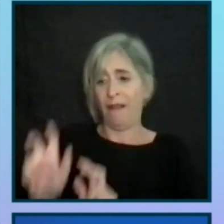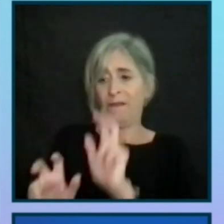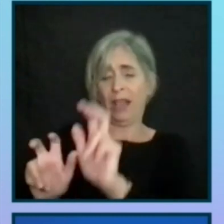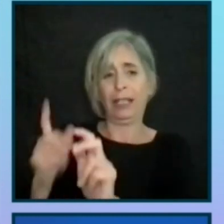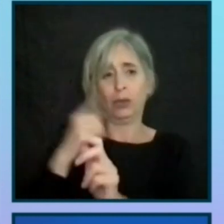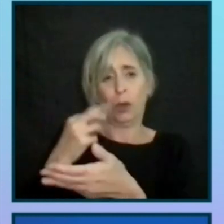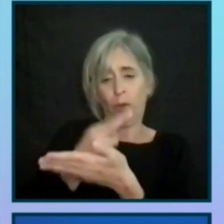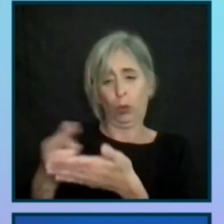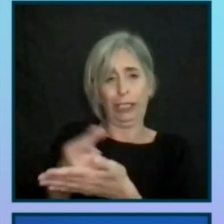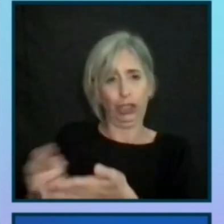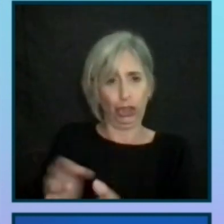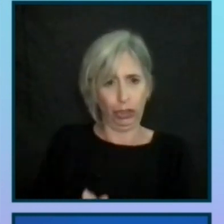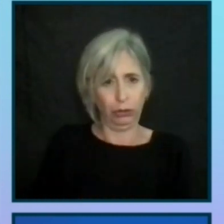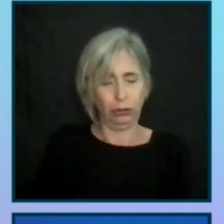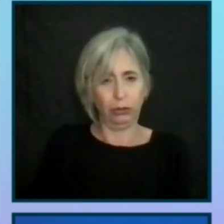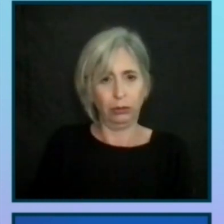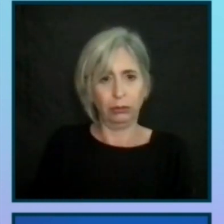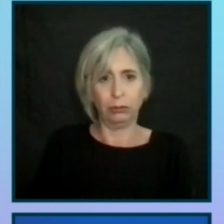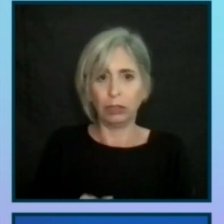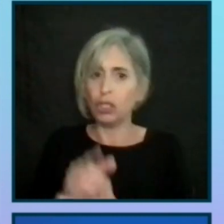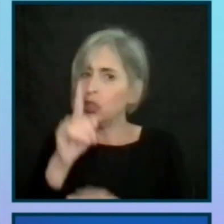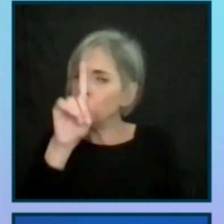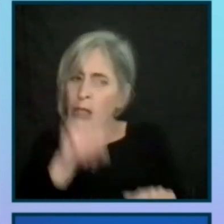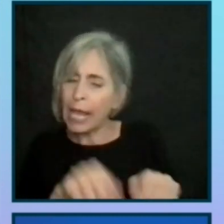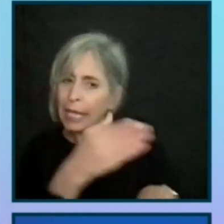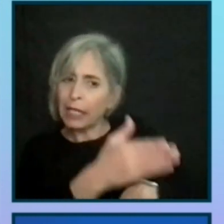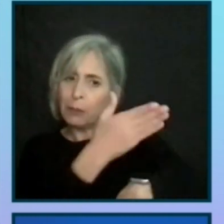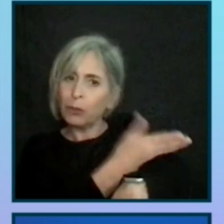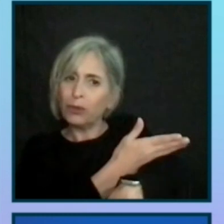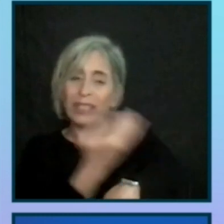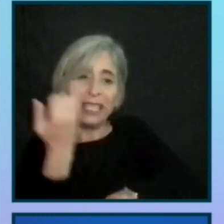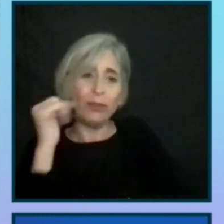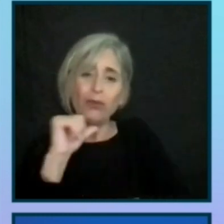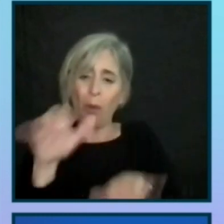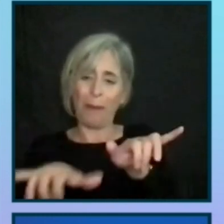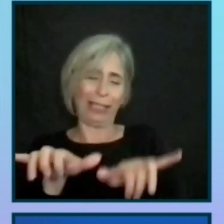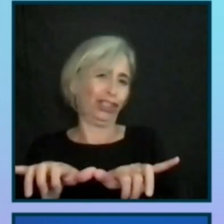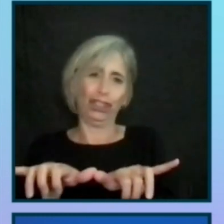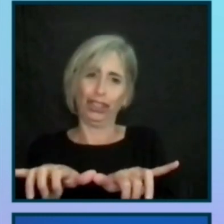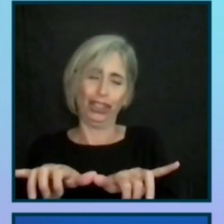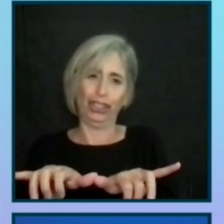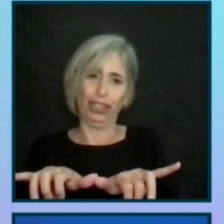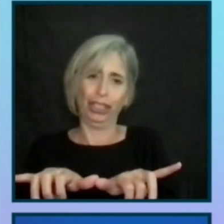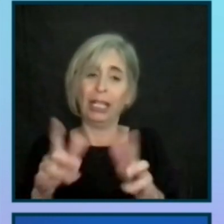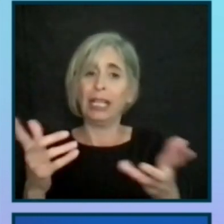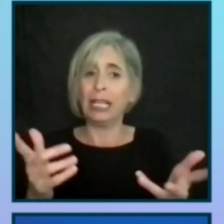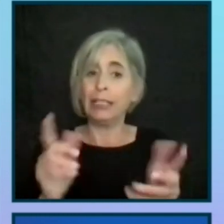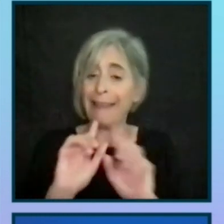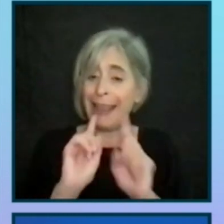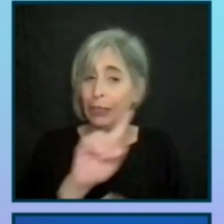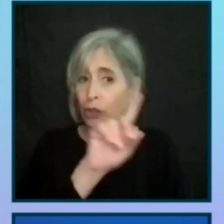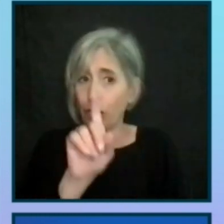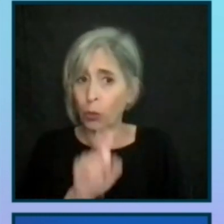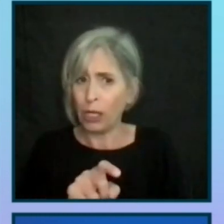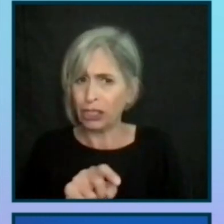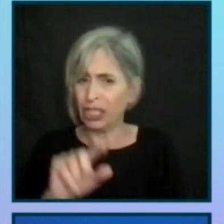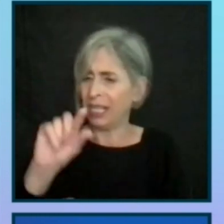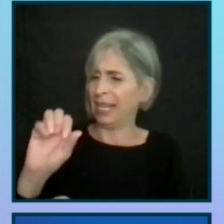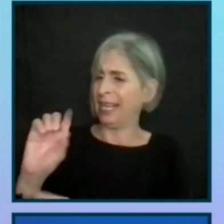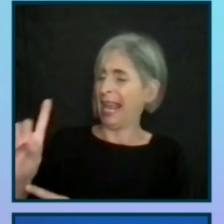So you can't improve what you don't measure. And again, in order to answer the question, was GAAD making a difference?